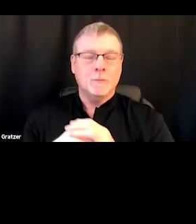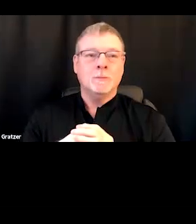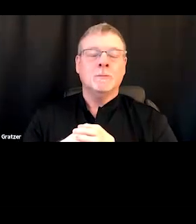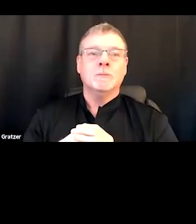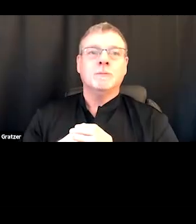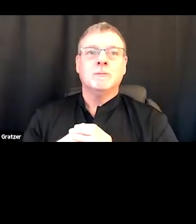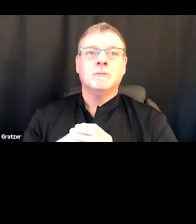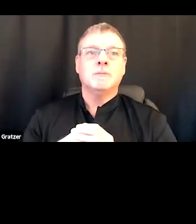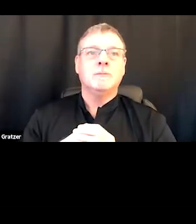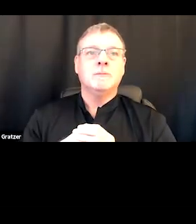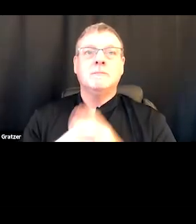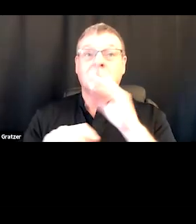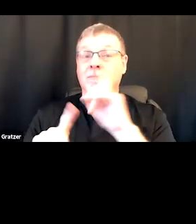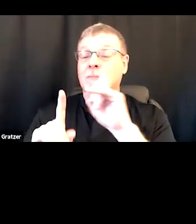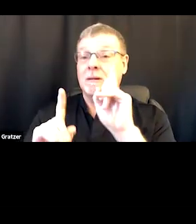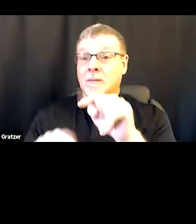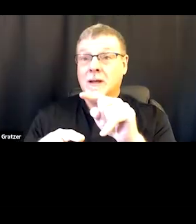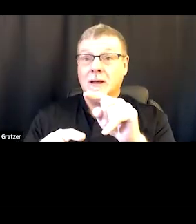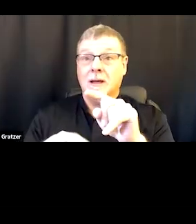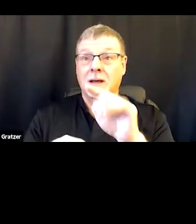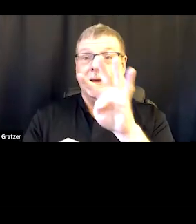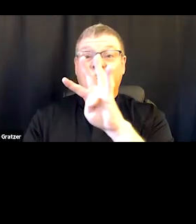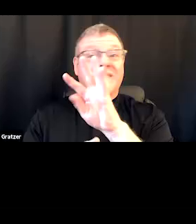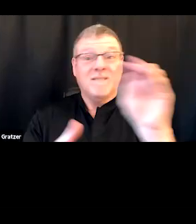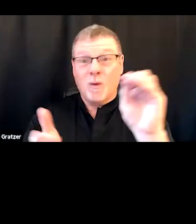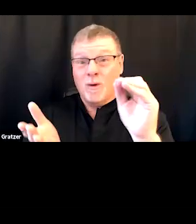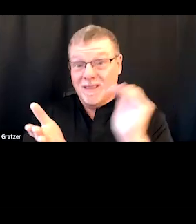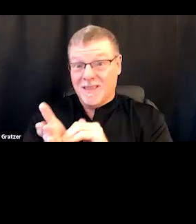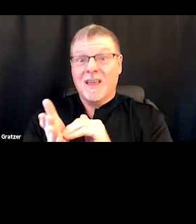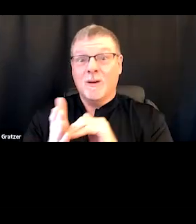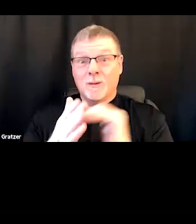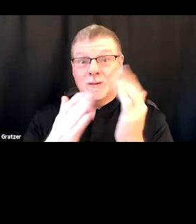and we've responded to over 40,000 calls in that time.